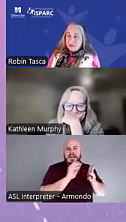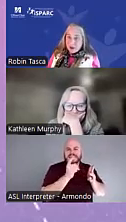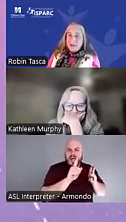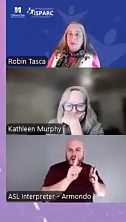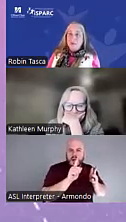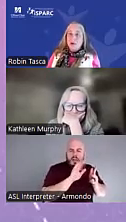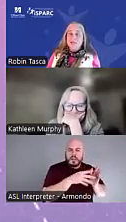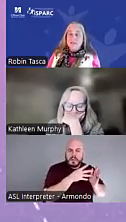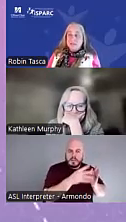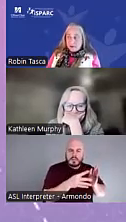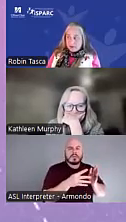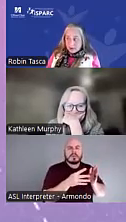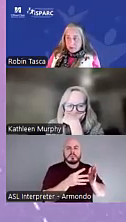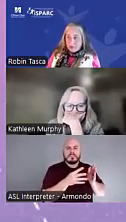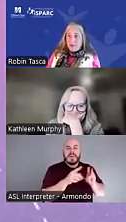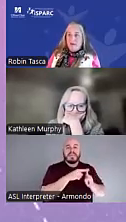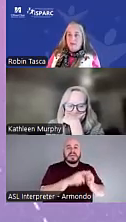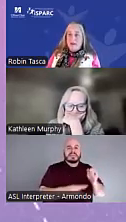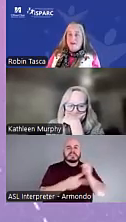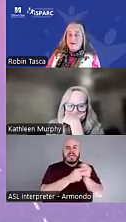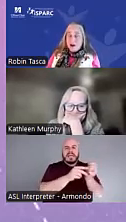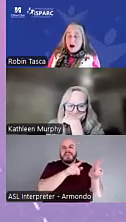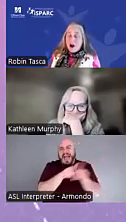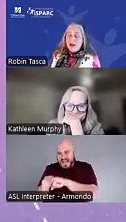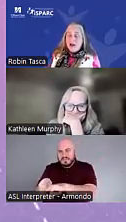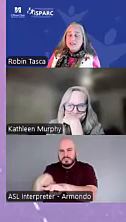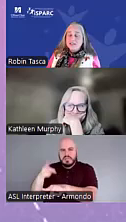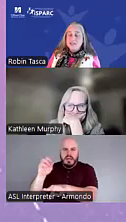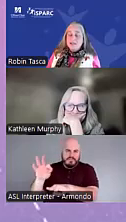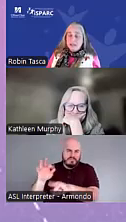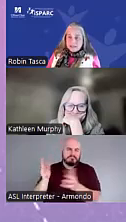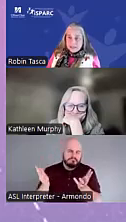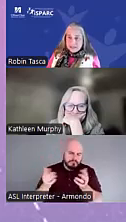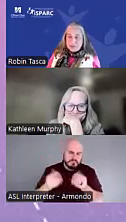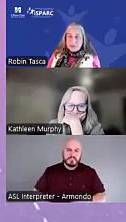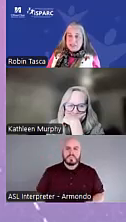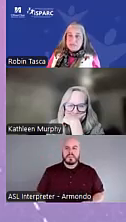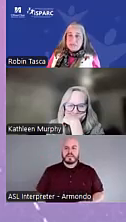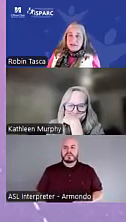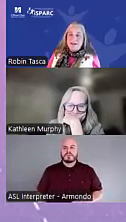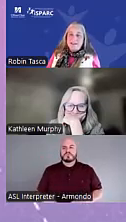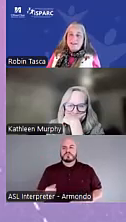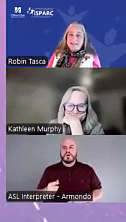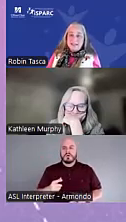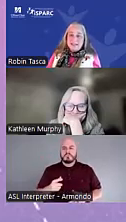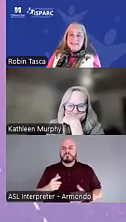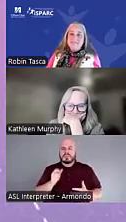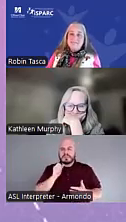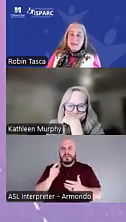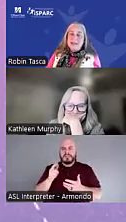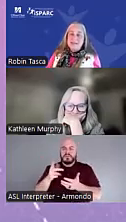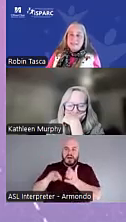If you're finding ones that are out there that are not accessible, it's because they didn't make